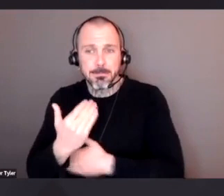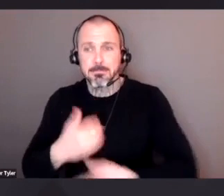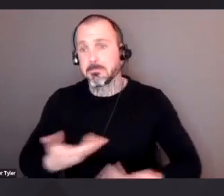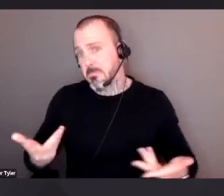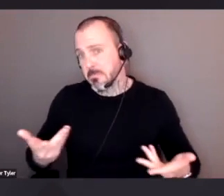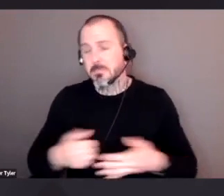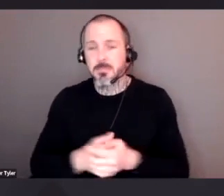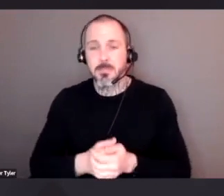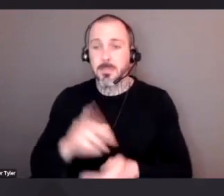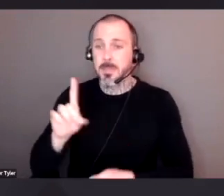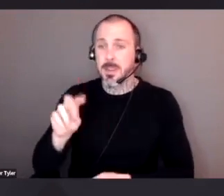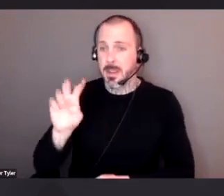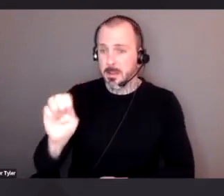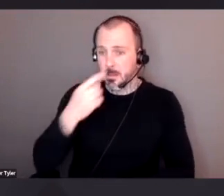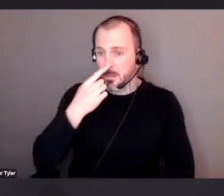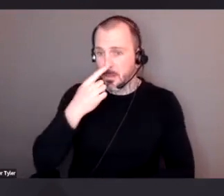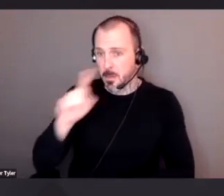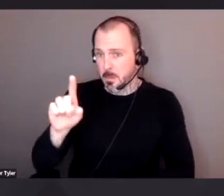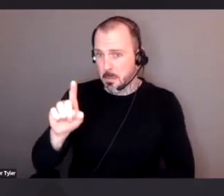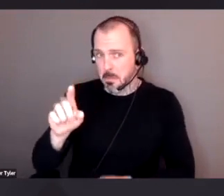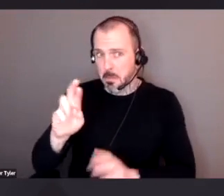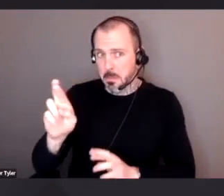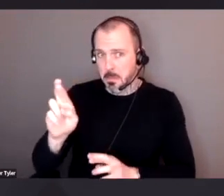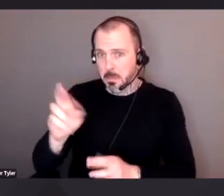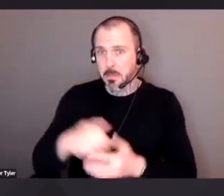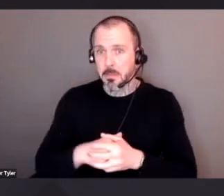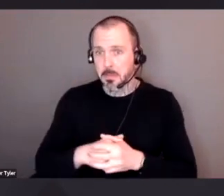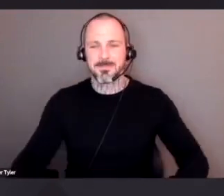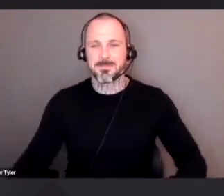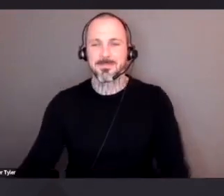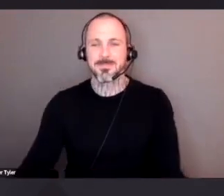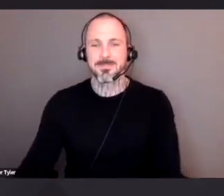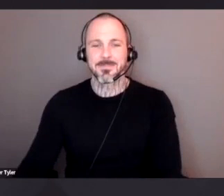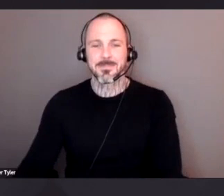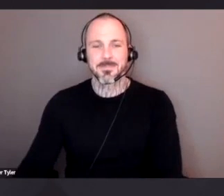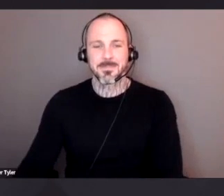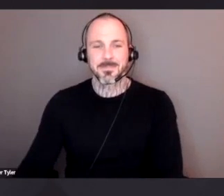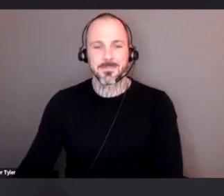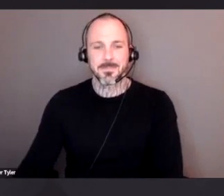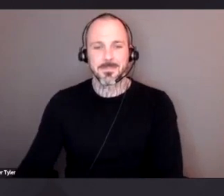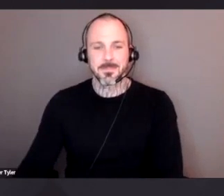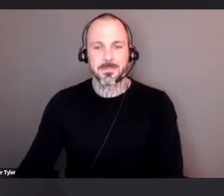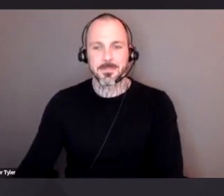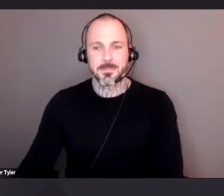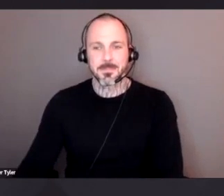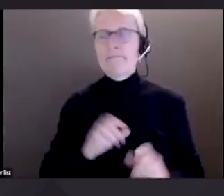Depending on the job opening that we have, we will talk to our community partners, HDCS, and see if they have any clients